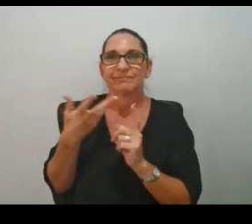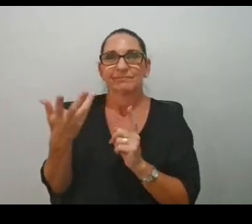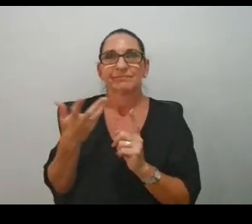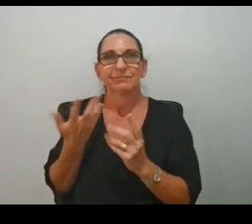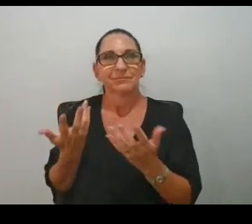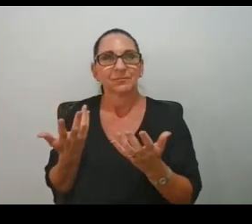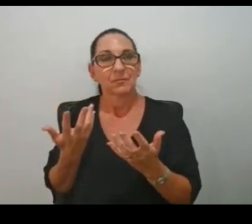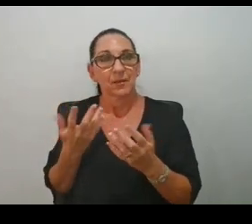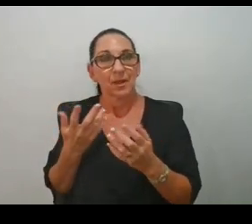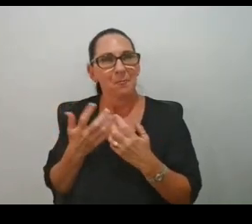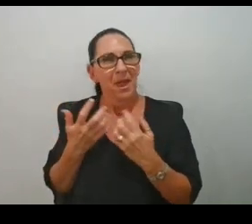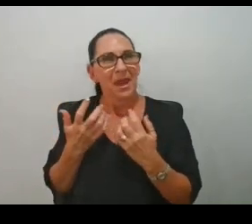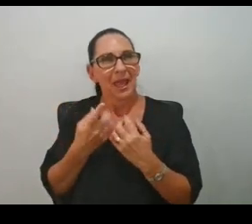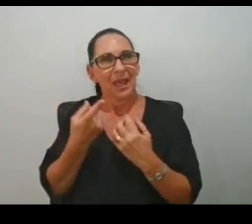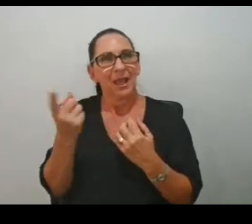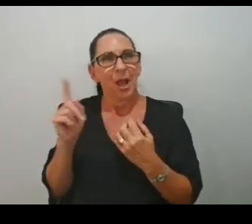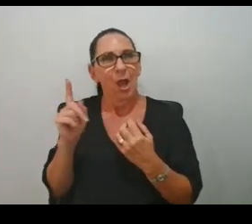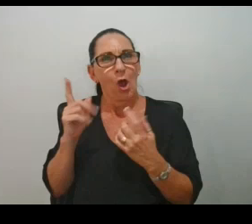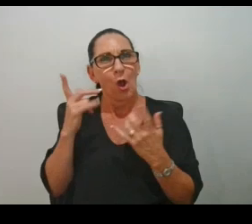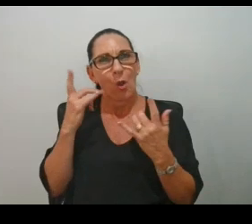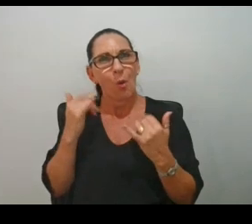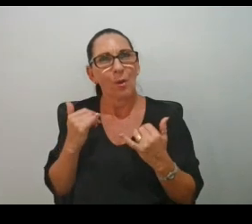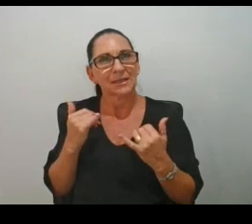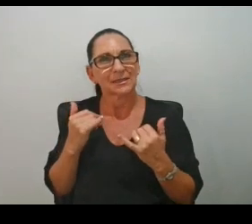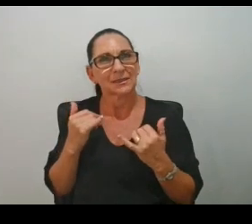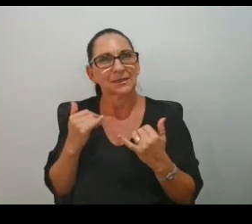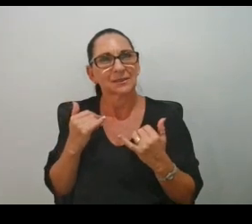dealing with there won't there'll be multiple lawyers within the law practice that they've been